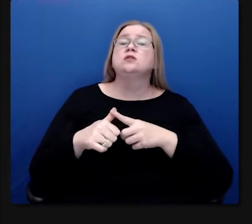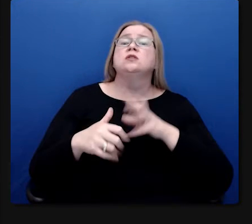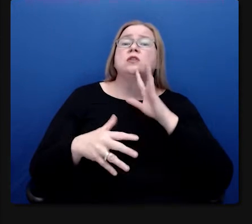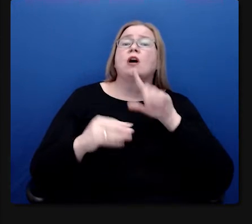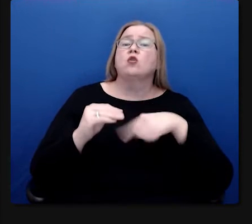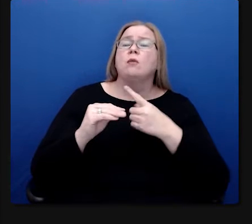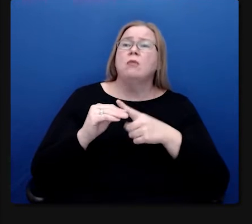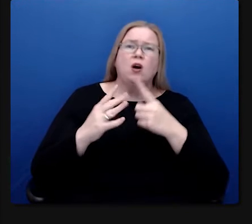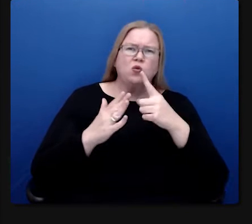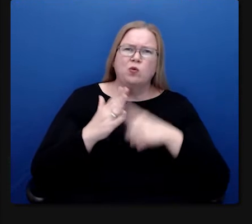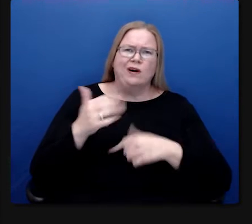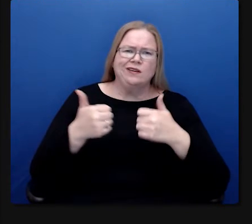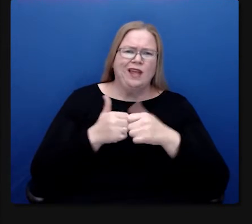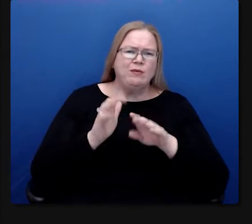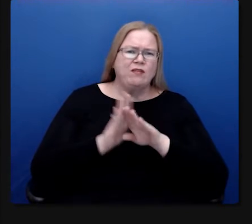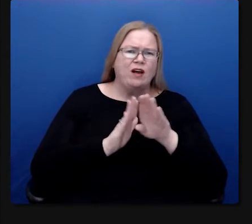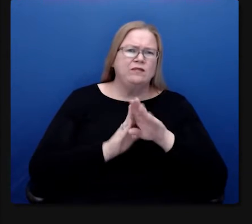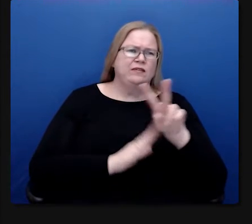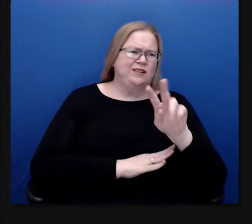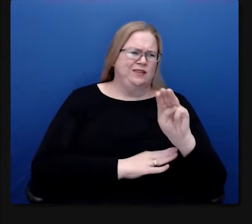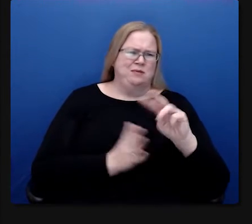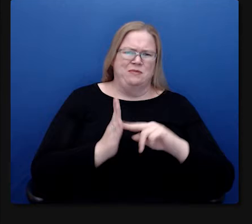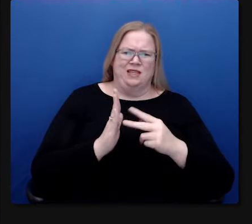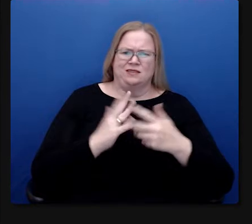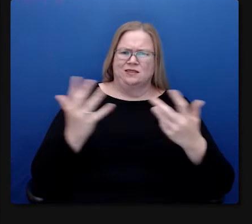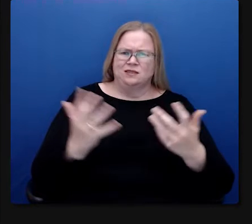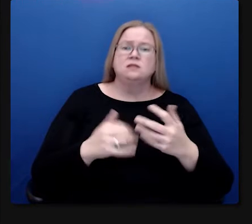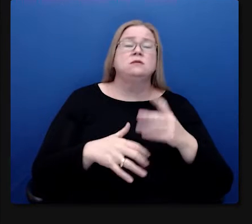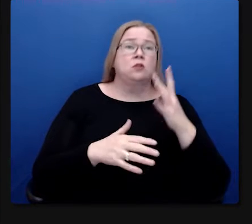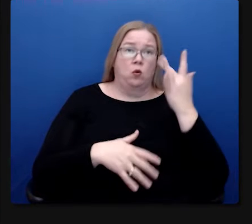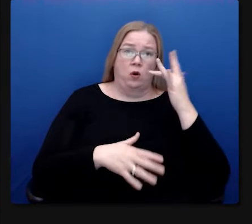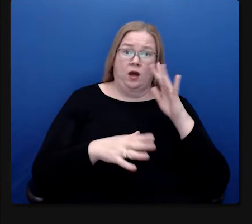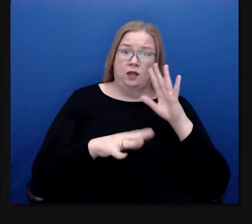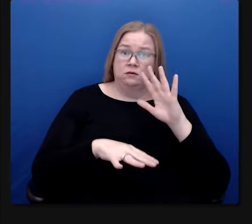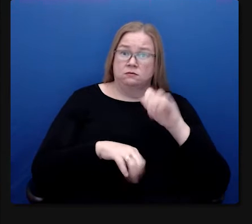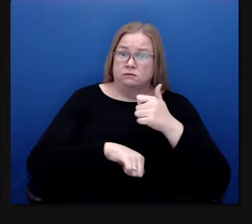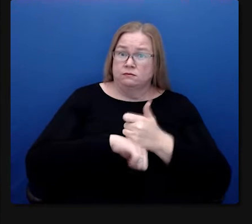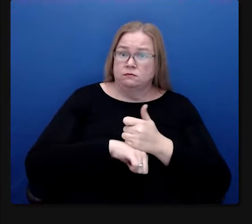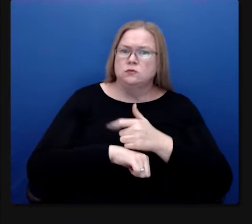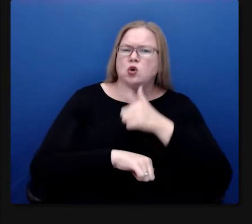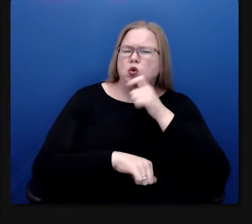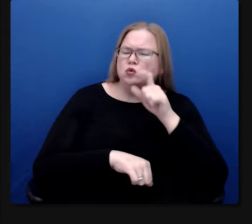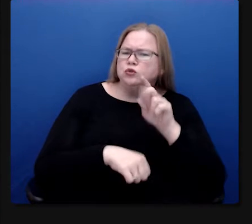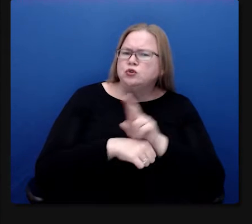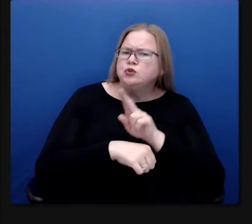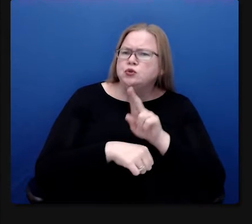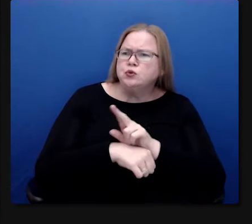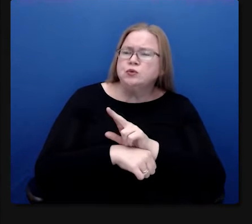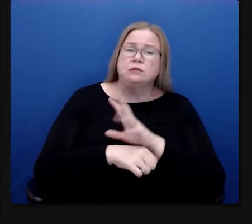about what the Game Development Virtual Machine is, why we created it, who should use it, and its features.